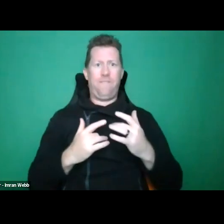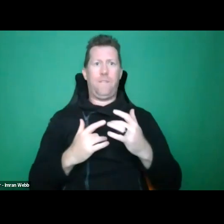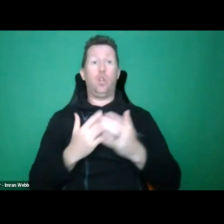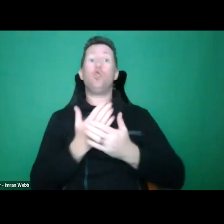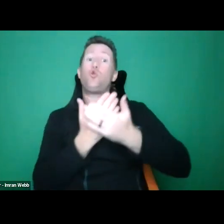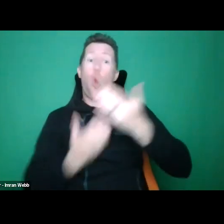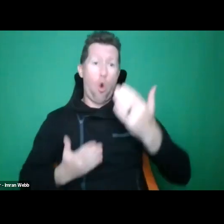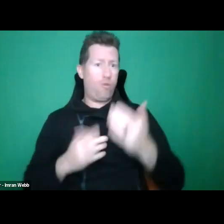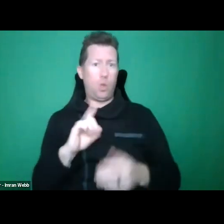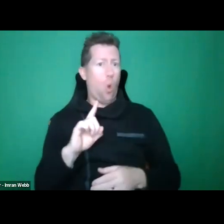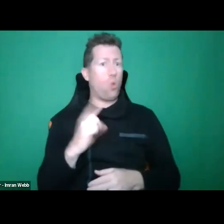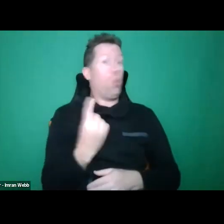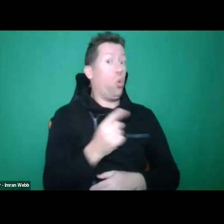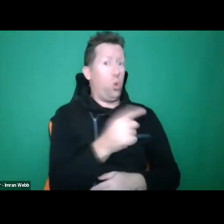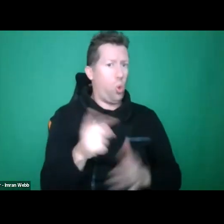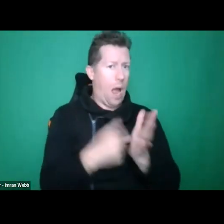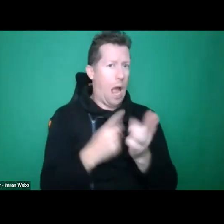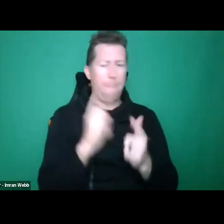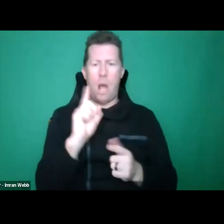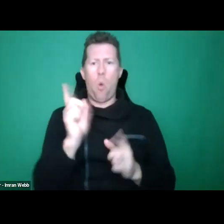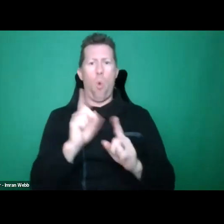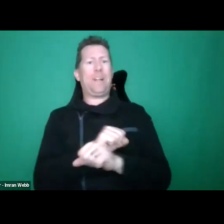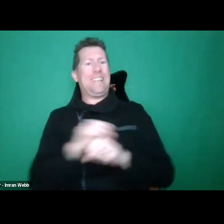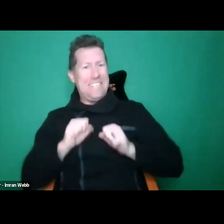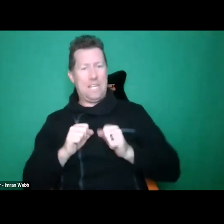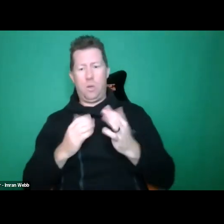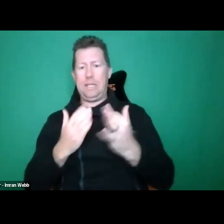not just in terms of what is happening to us, in terms of accessing services,